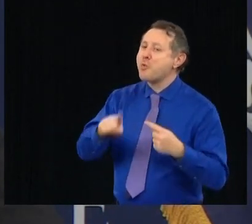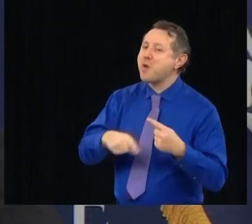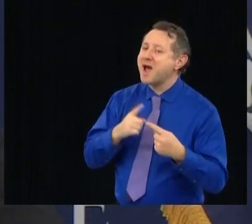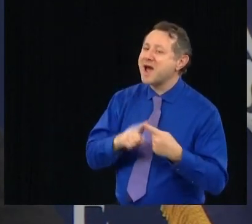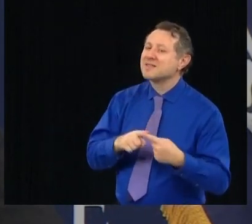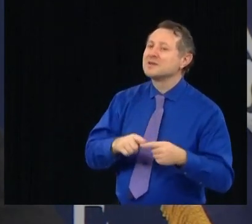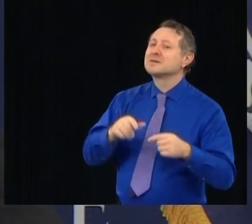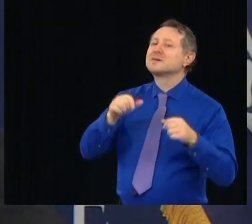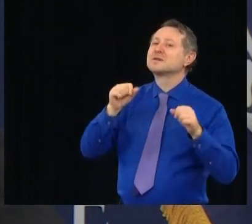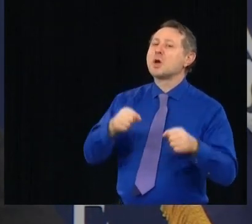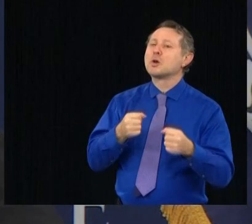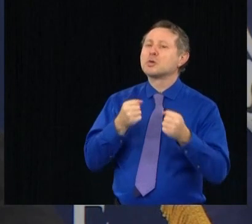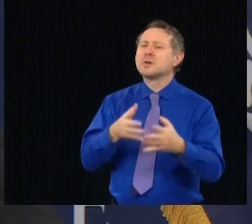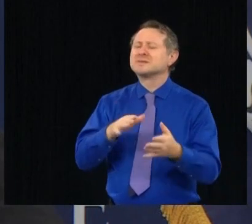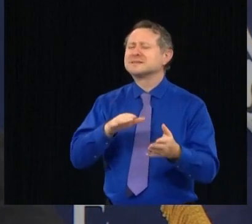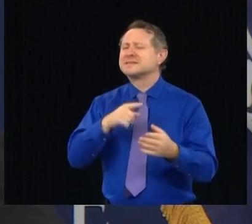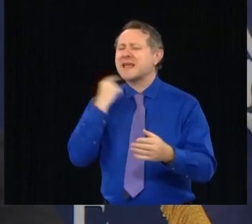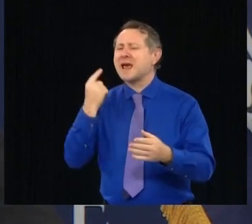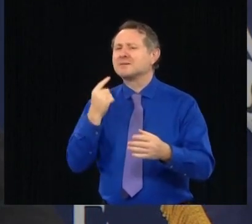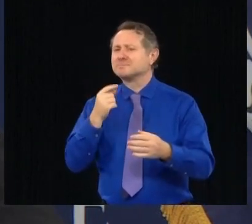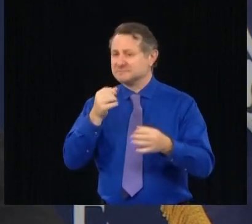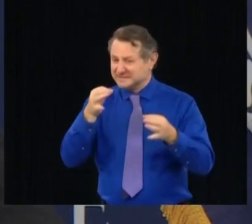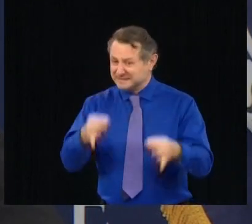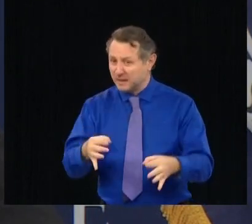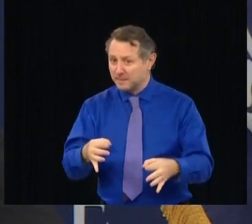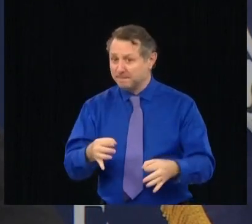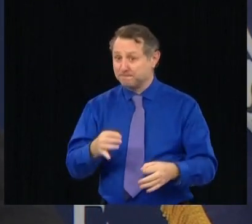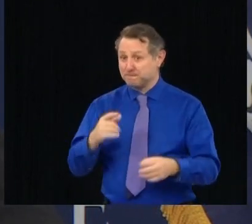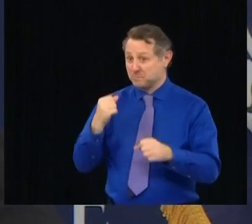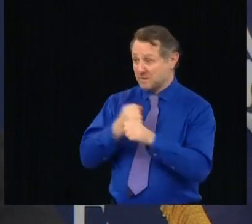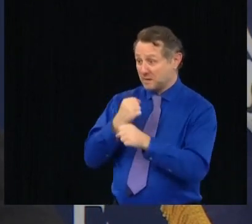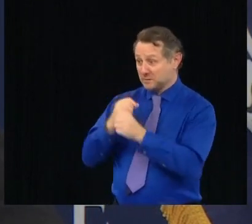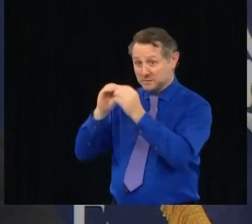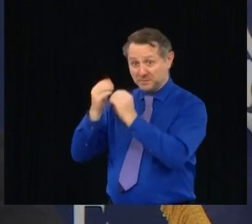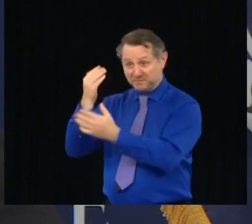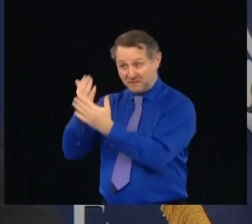WELL, THIS HE HAVEN'T COMMUNICATED THAT TO US.